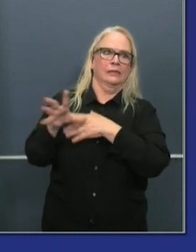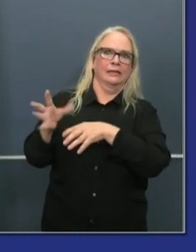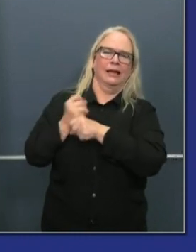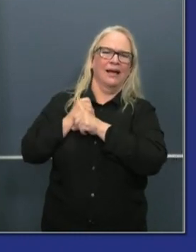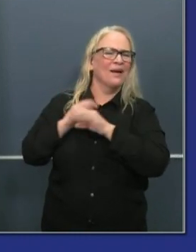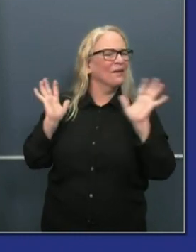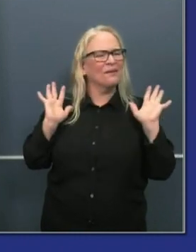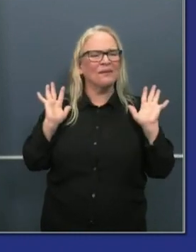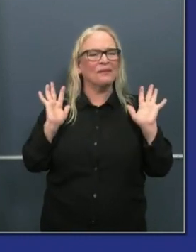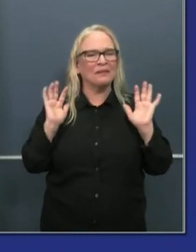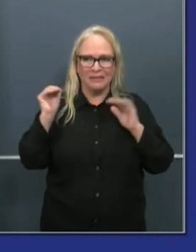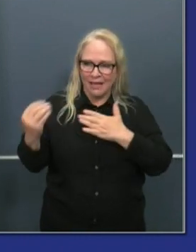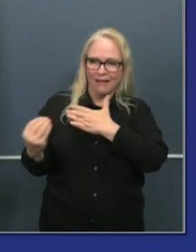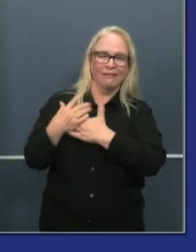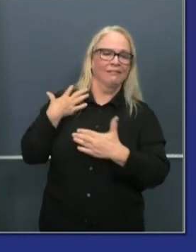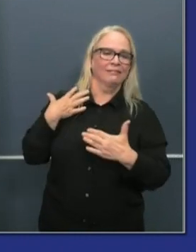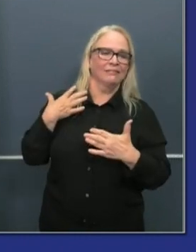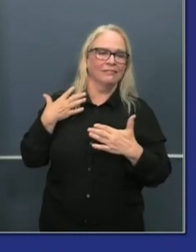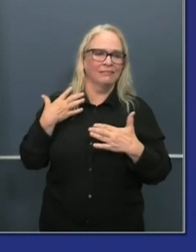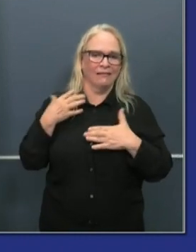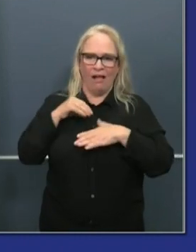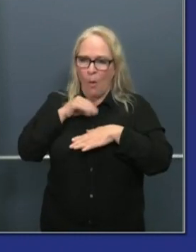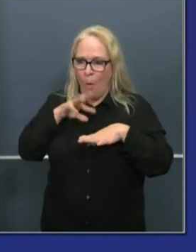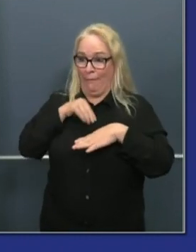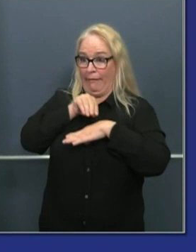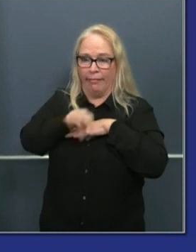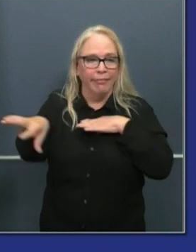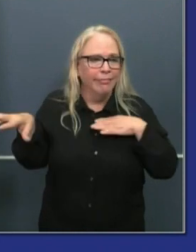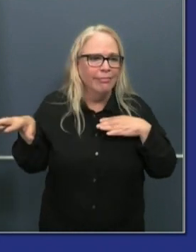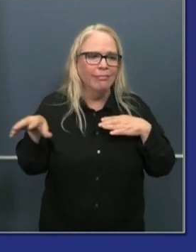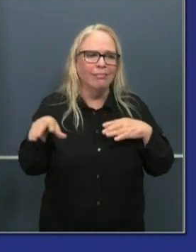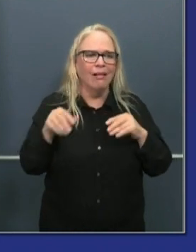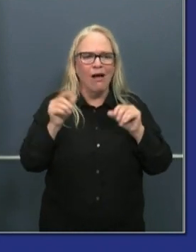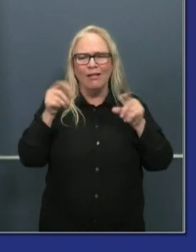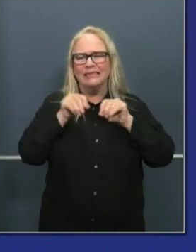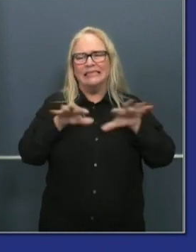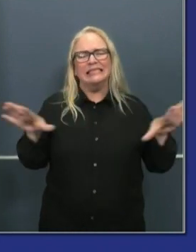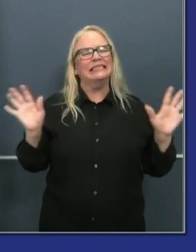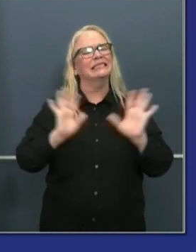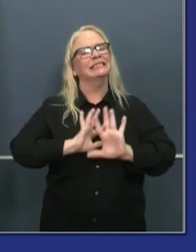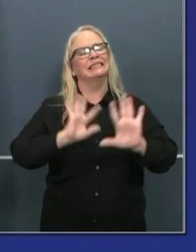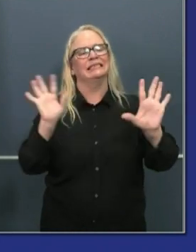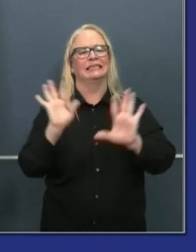PHYSICAL DISTANCING FROM OTHERS AND BE MUCH MORE VIGILANT AS IT RELATES TO THE PROSPECTS OF BEING IN SITUATIONS WHERE WE